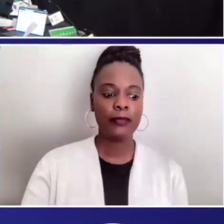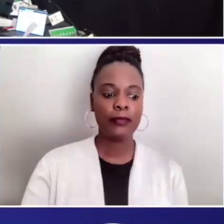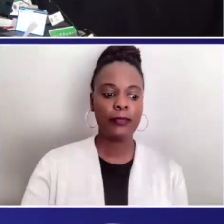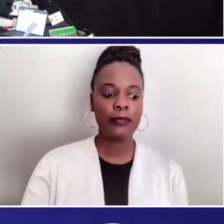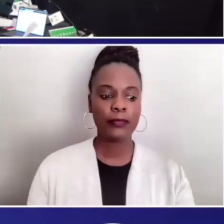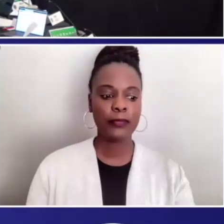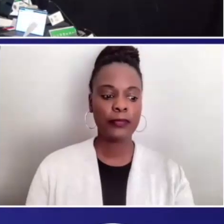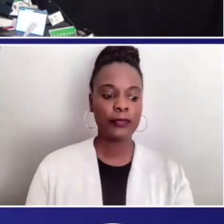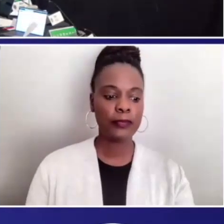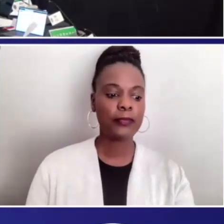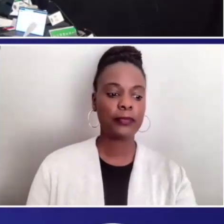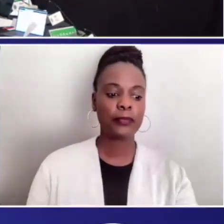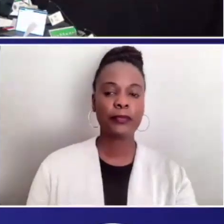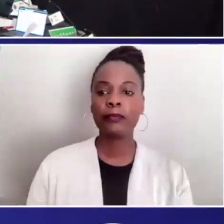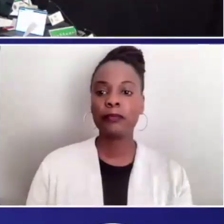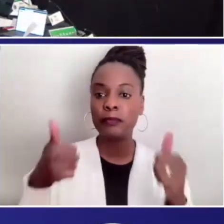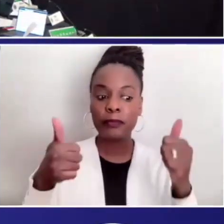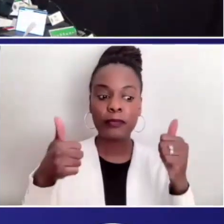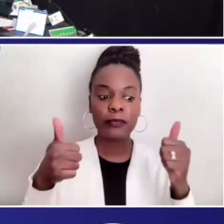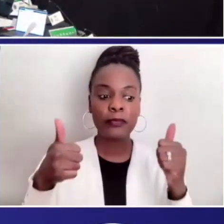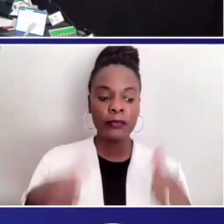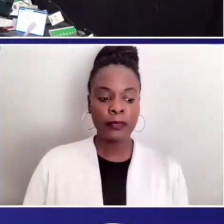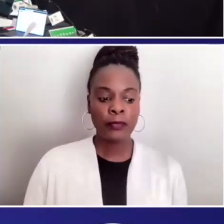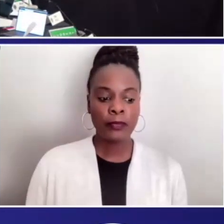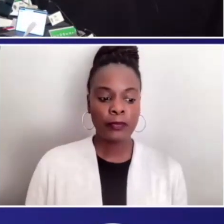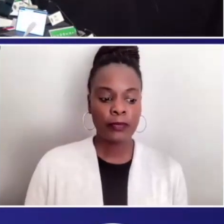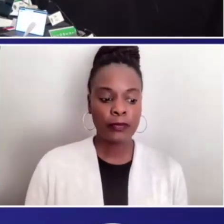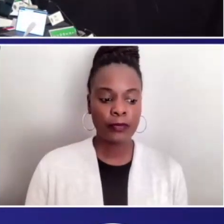Okay. That would be fine. If you need to, just let the guys know,